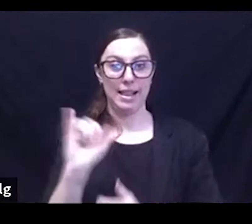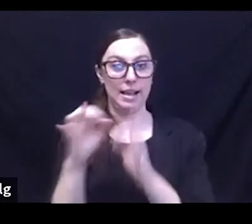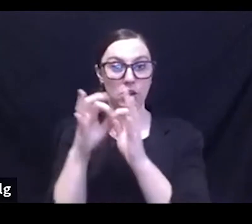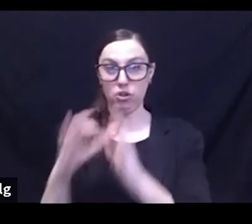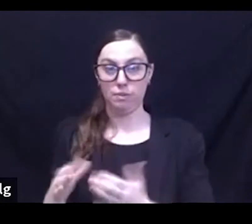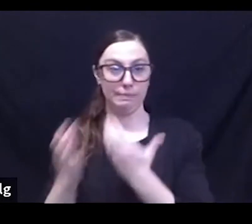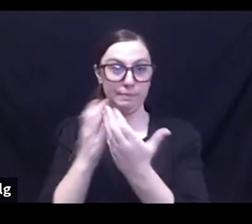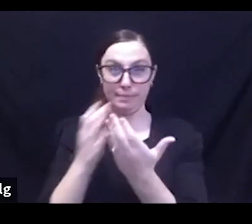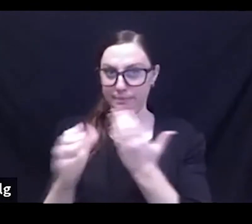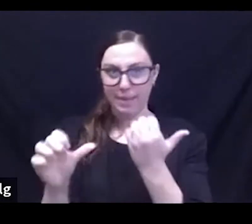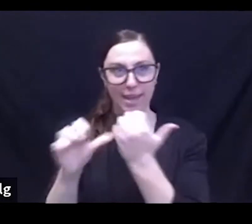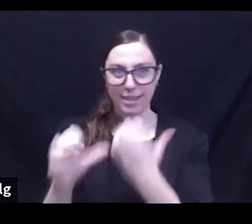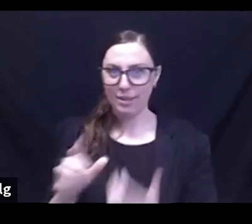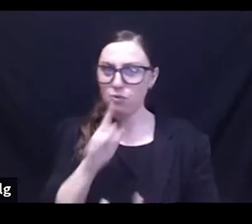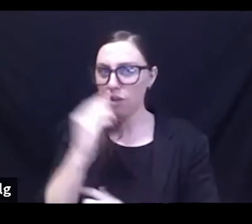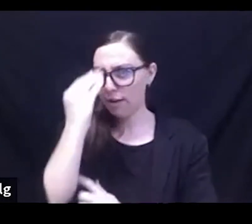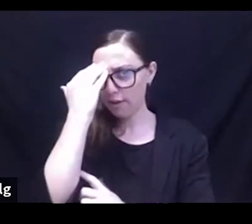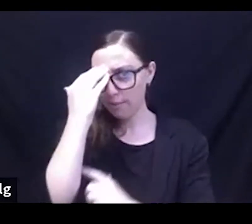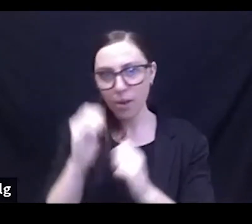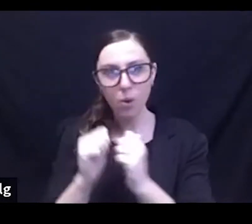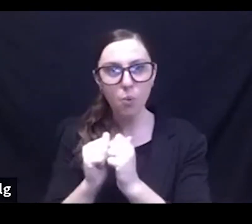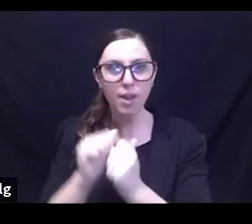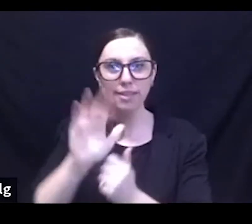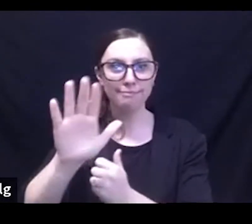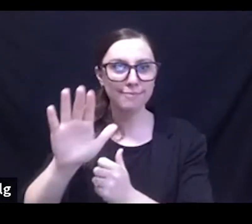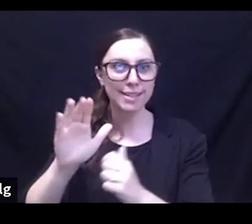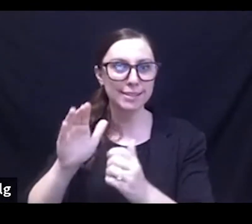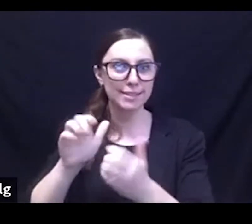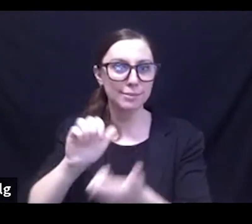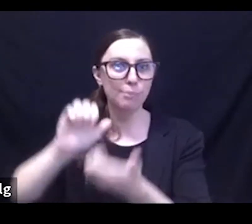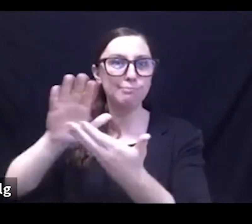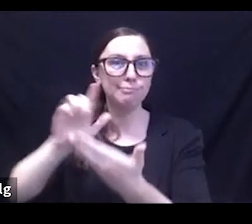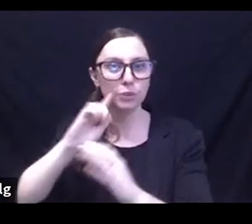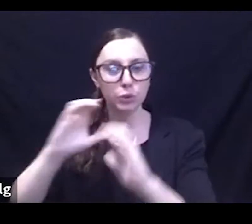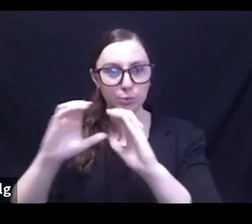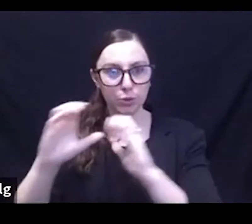aide being very familiar with Michael's method of communication and from my